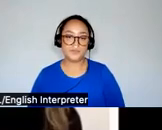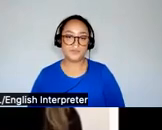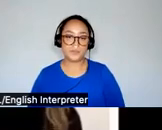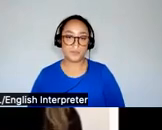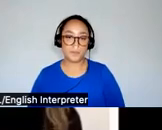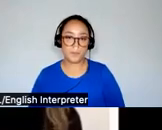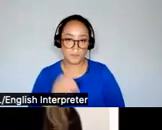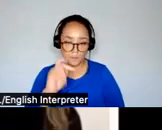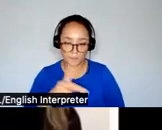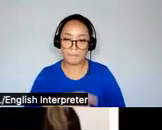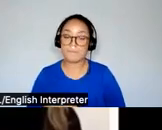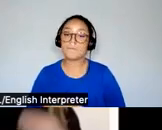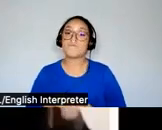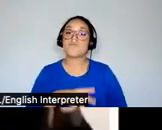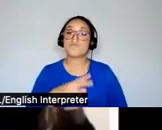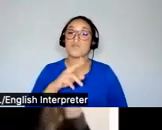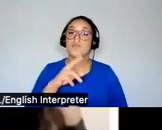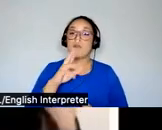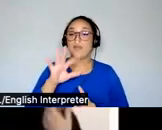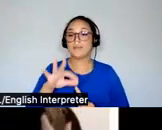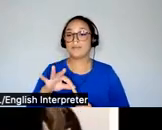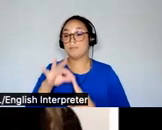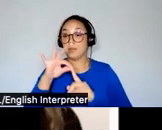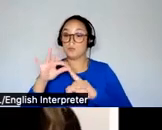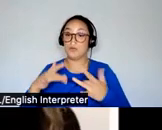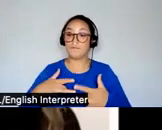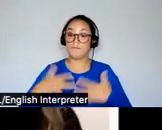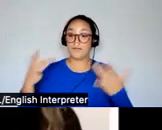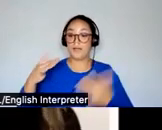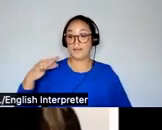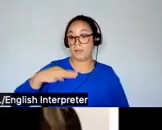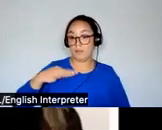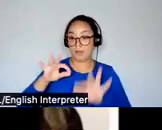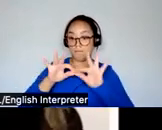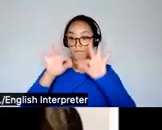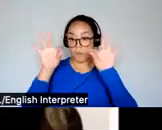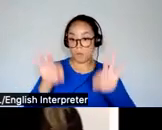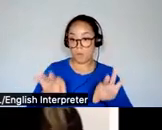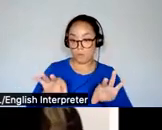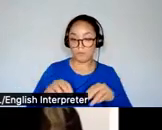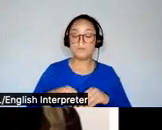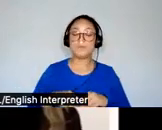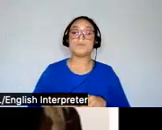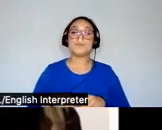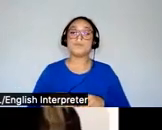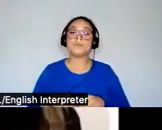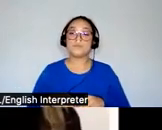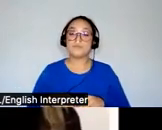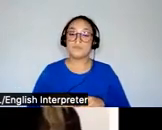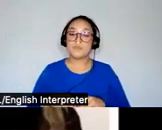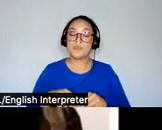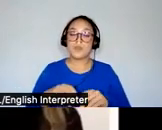completing the special event application for application must outline in as much detail